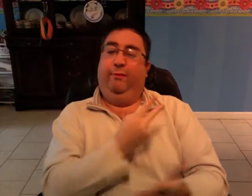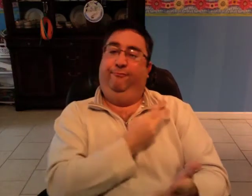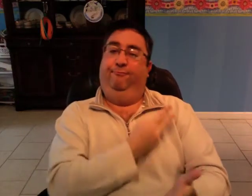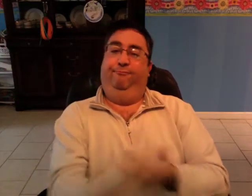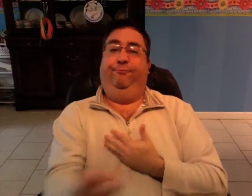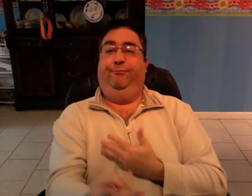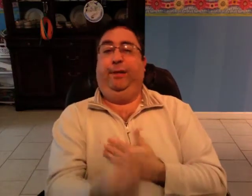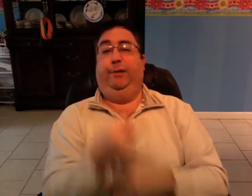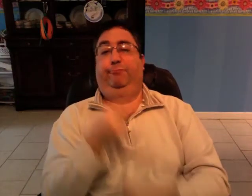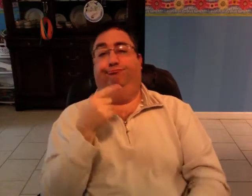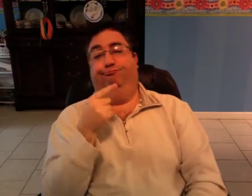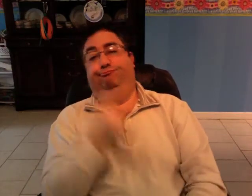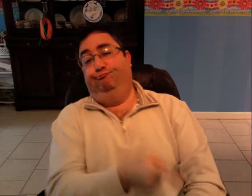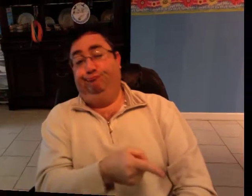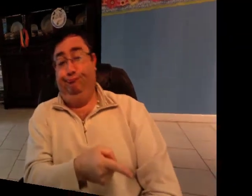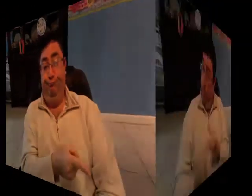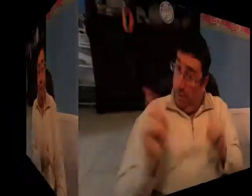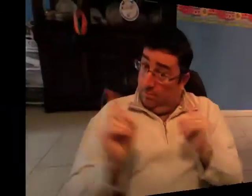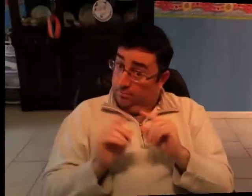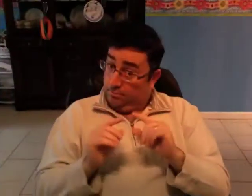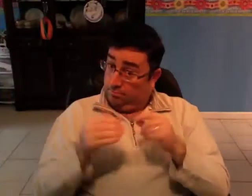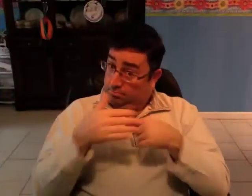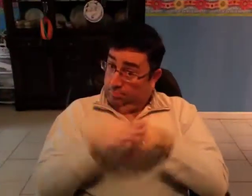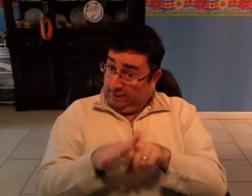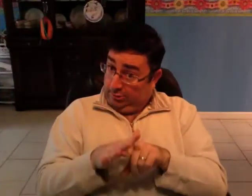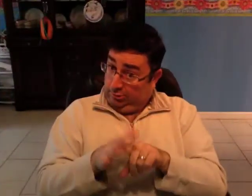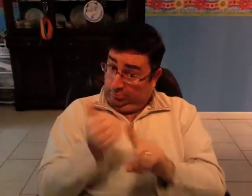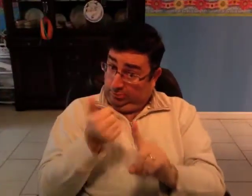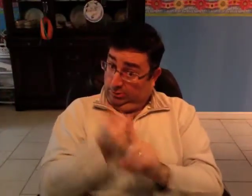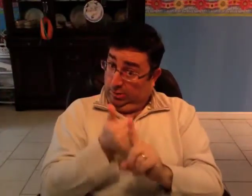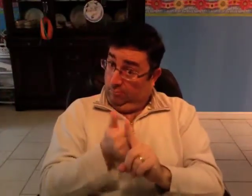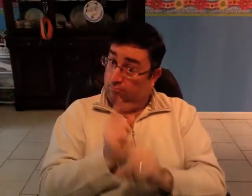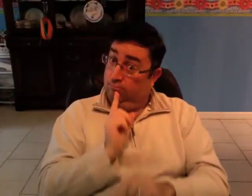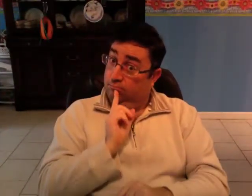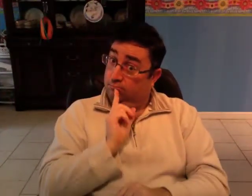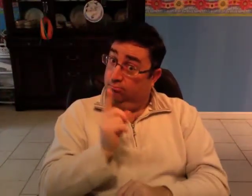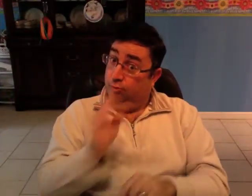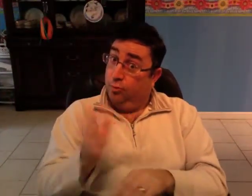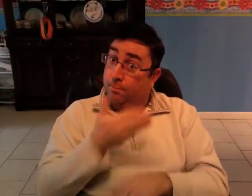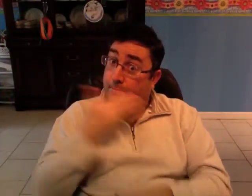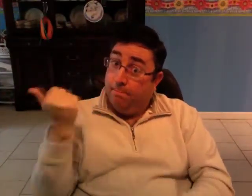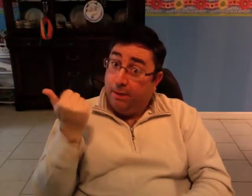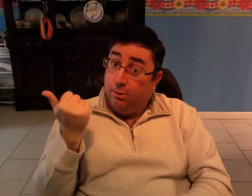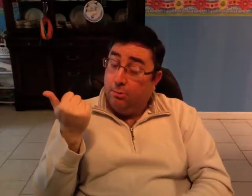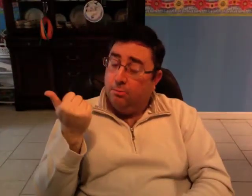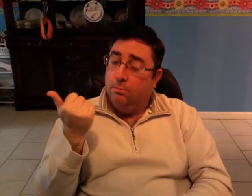But is mainstreamed education TRULY better?